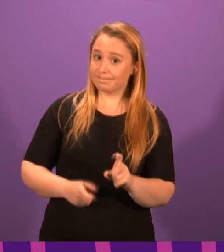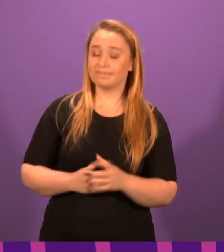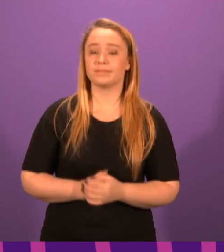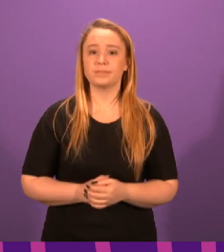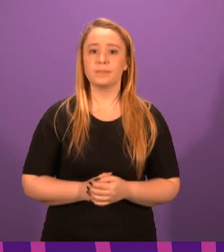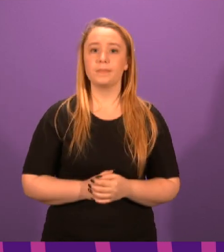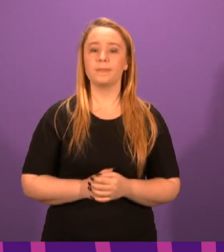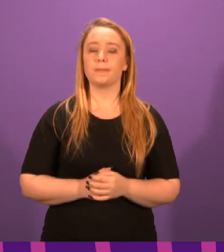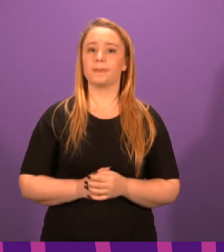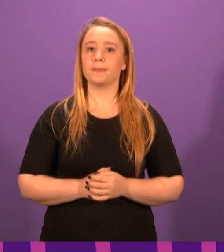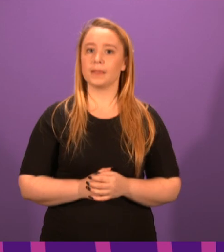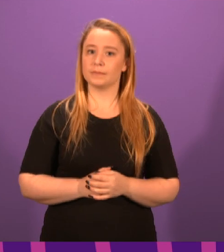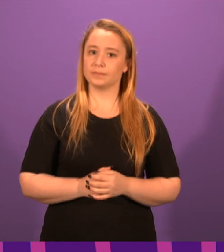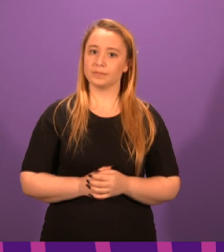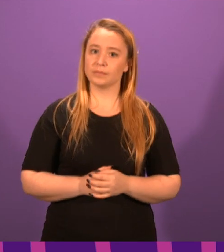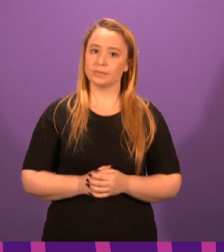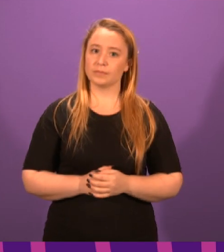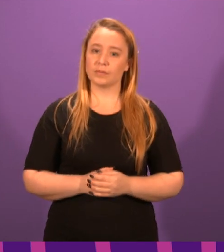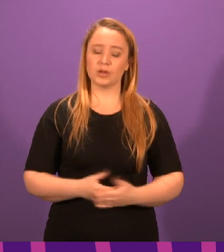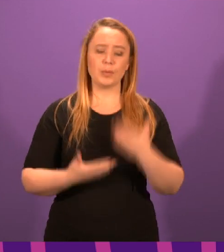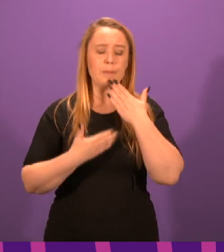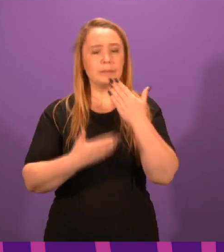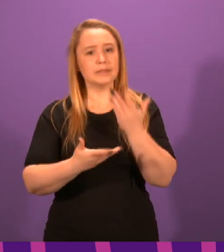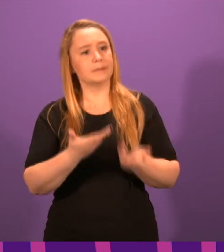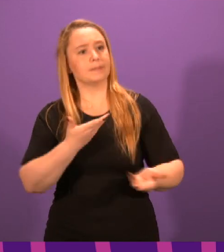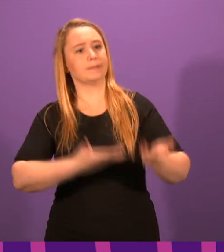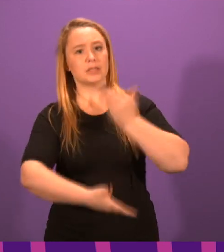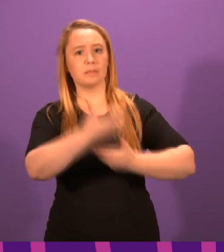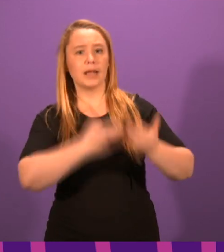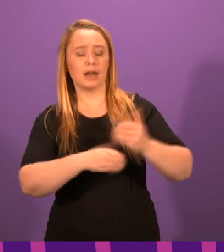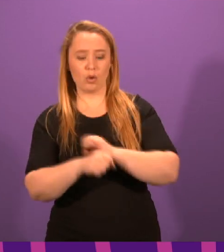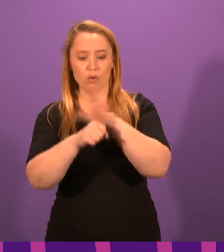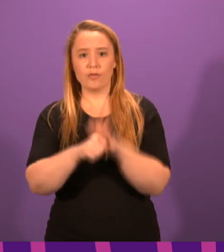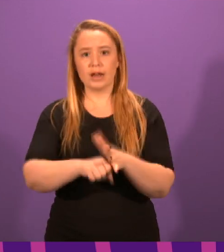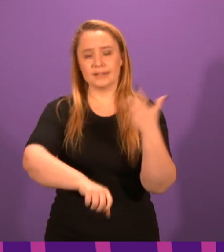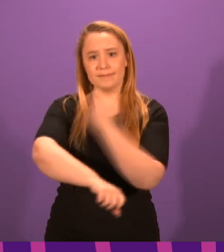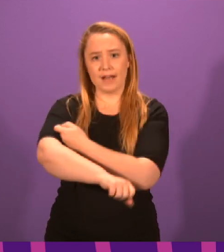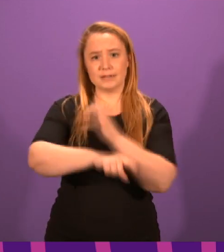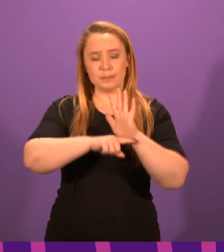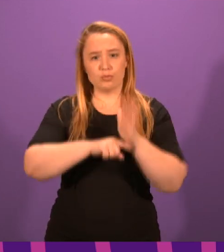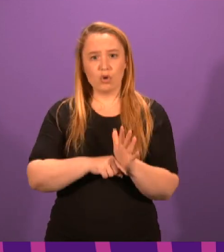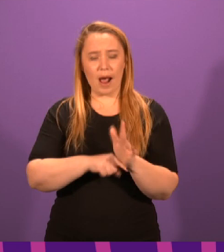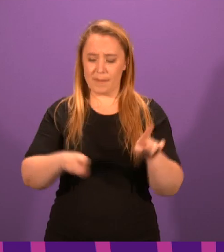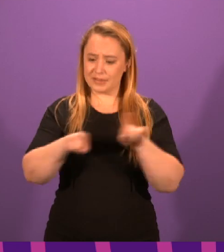In that regard, can the cabinet secretary explain why the Covid vaccination programme appears to be using the same model